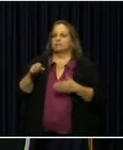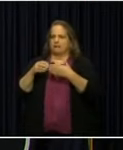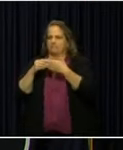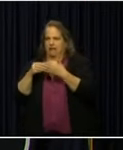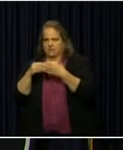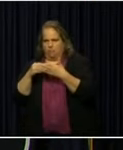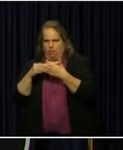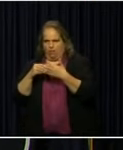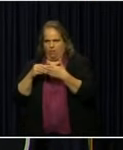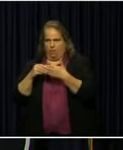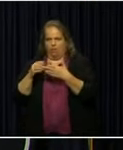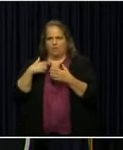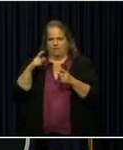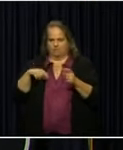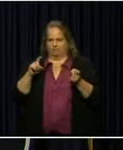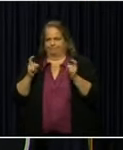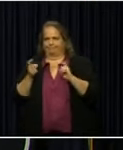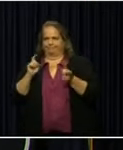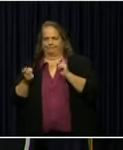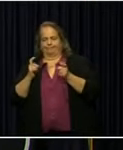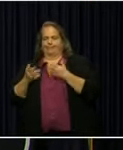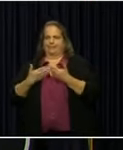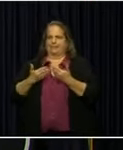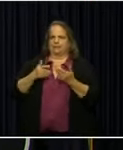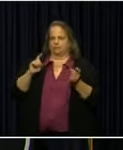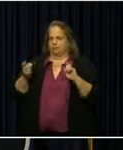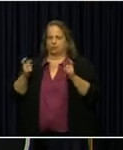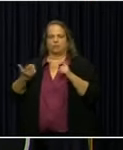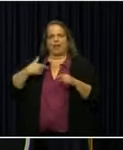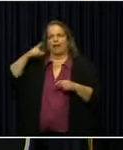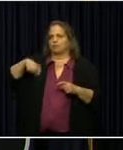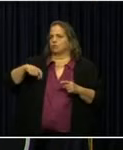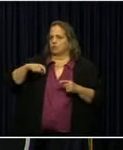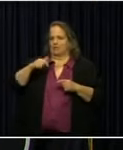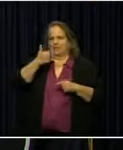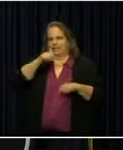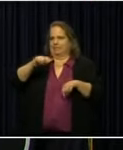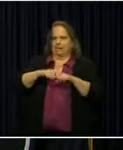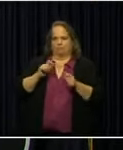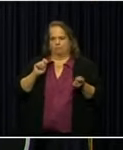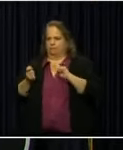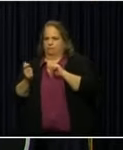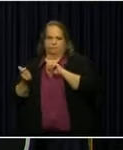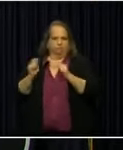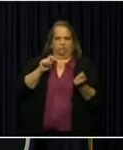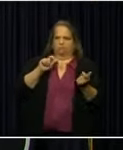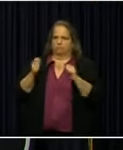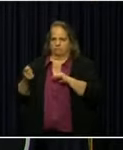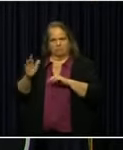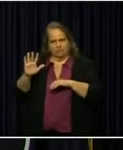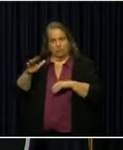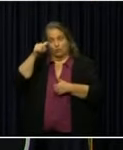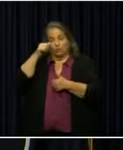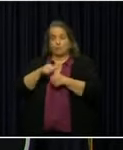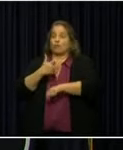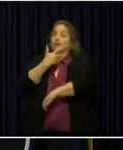WOULD BE VERY TARGETED IN WHAT WE'RE LOOKING AT RIGHT NOW. WE THINK IT IS PROBABLY MORE